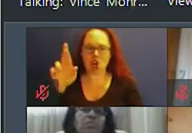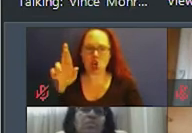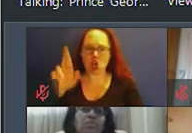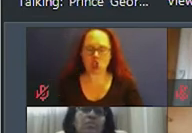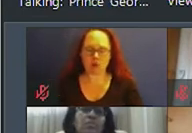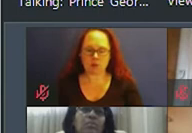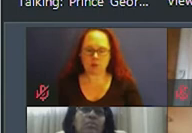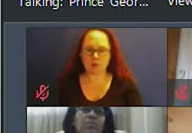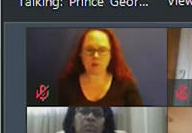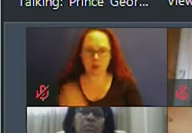Michael Springer.